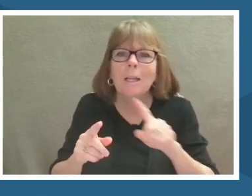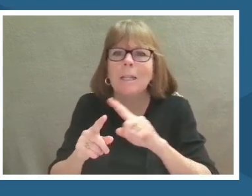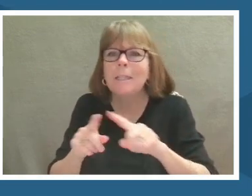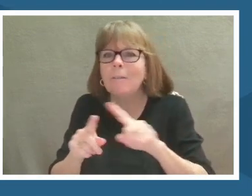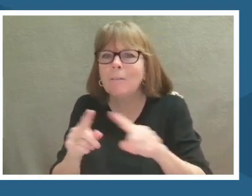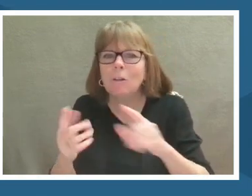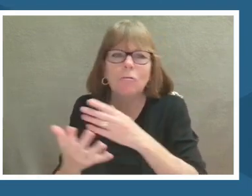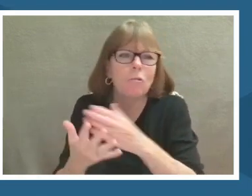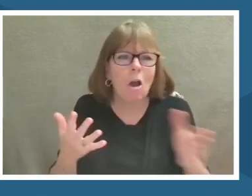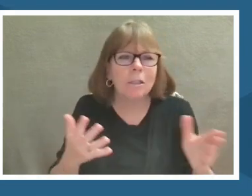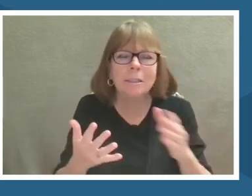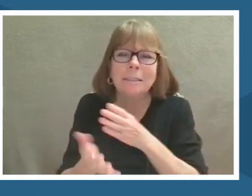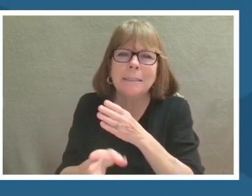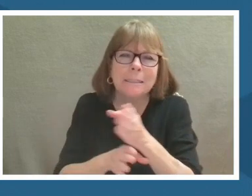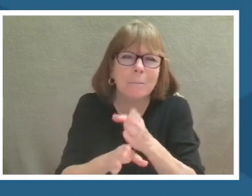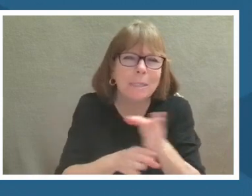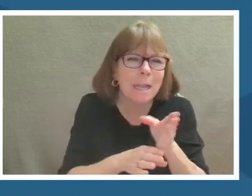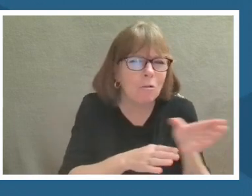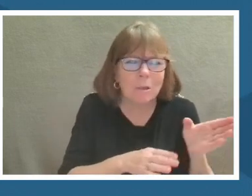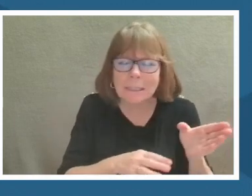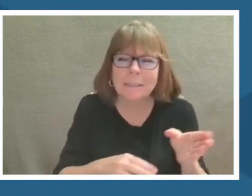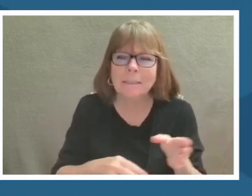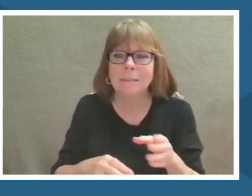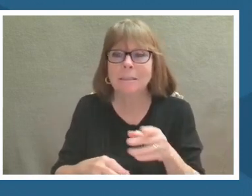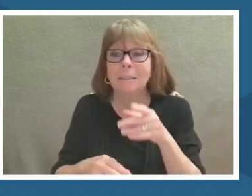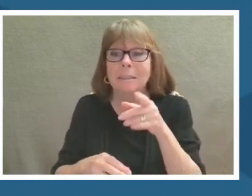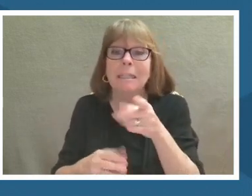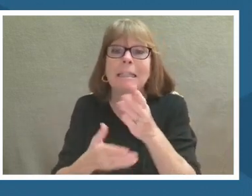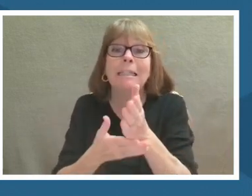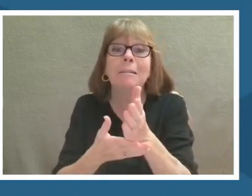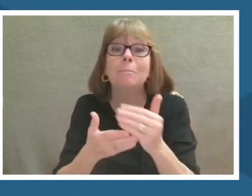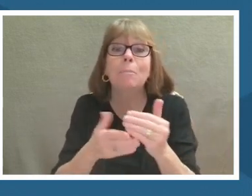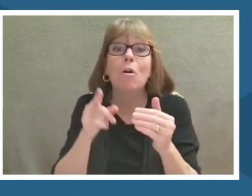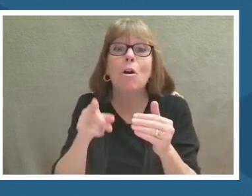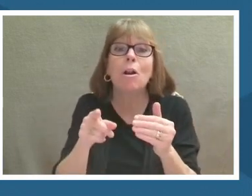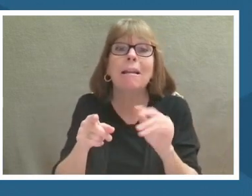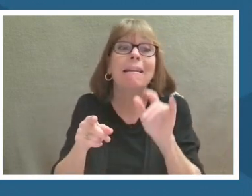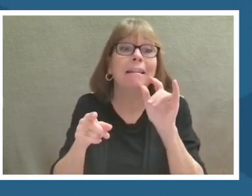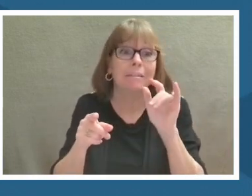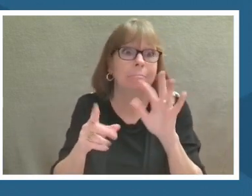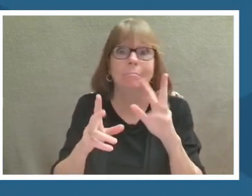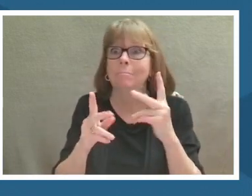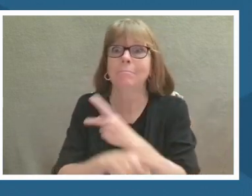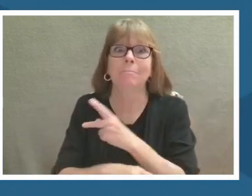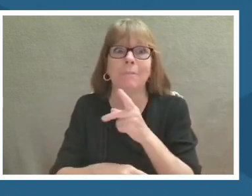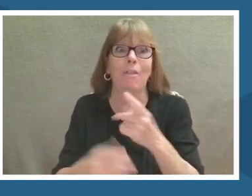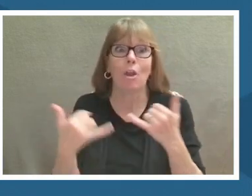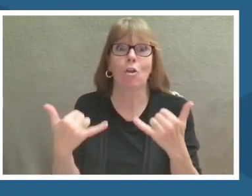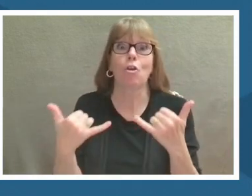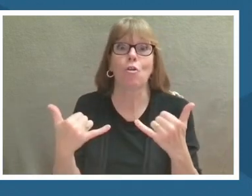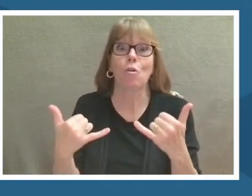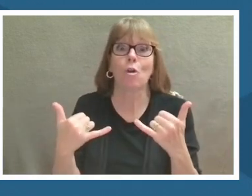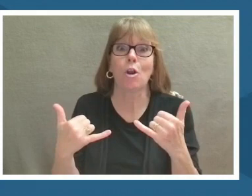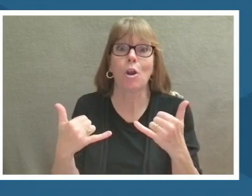uh particularly in the second part of it particularly when so much of the current